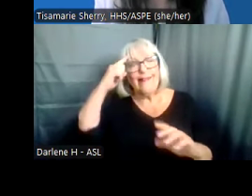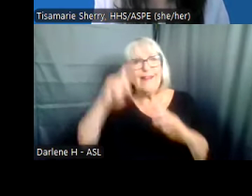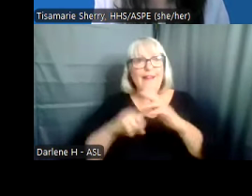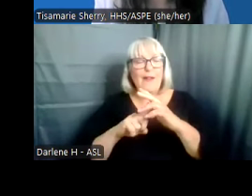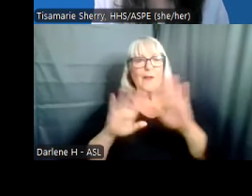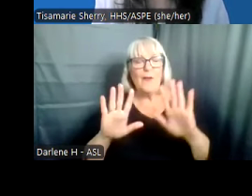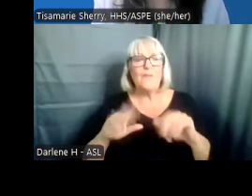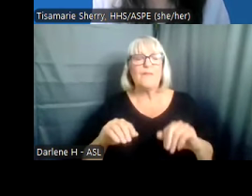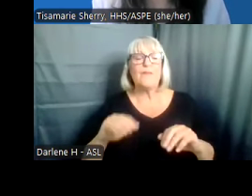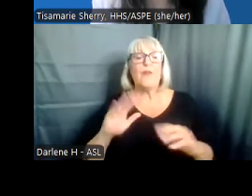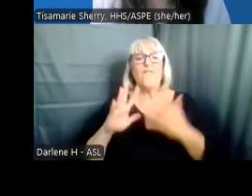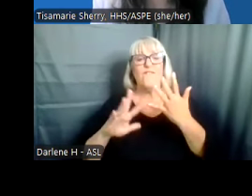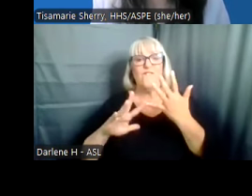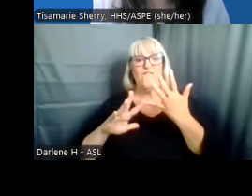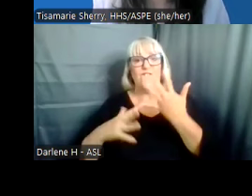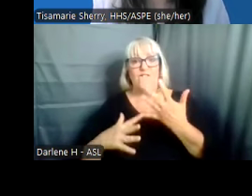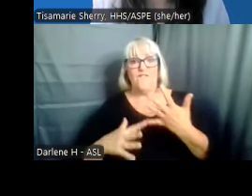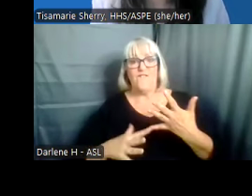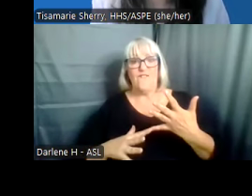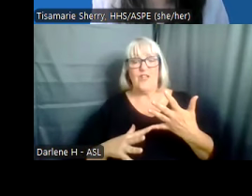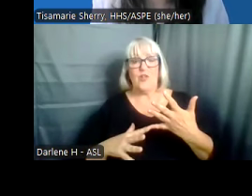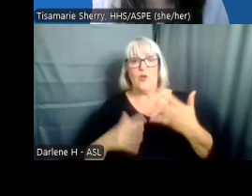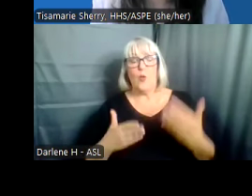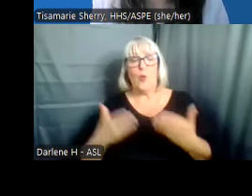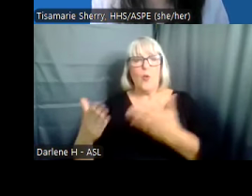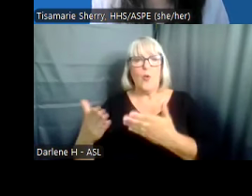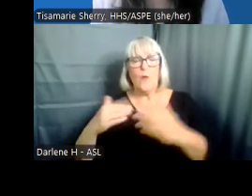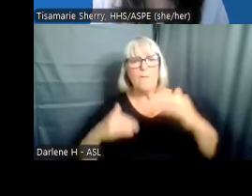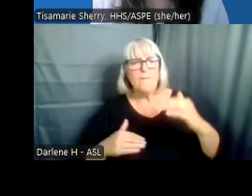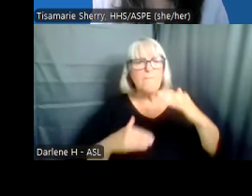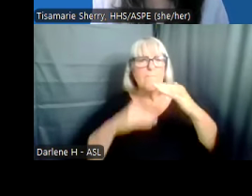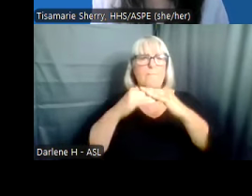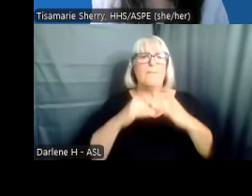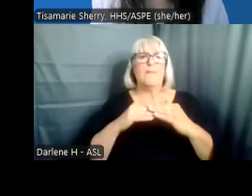Our fifth recommendation is to maximize the existing administrative data sources to